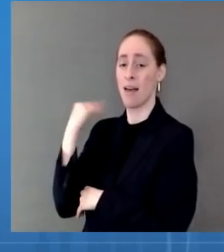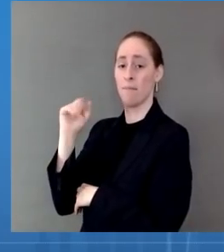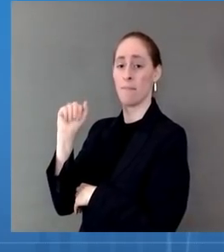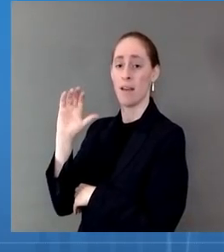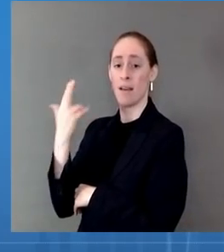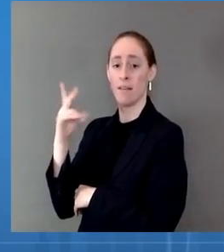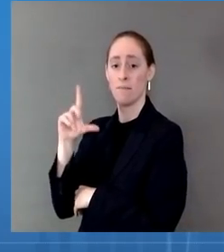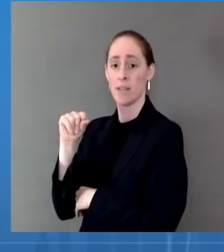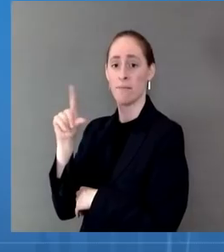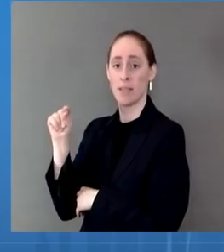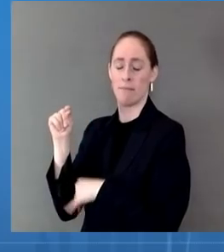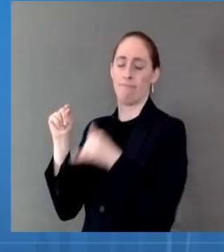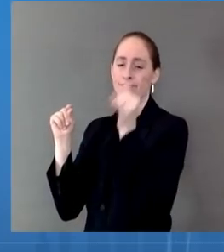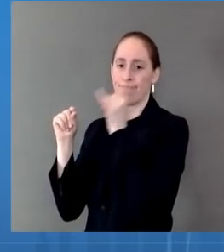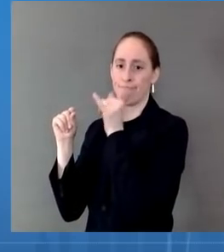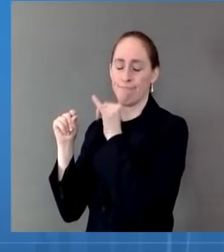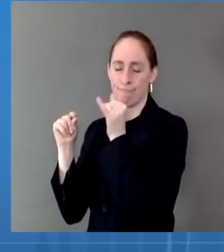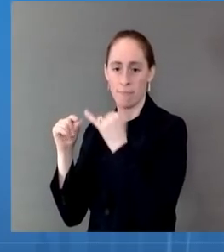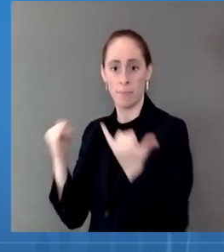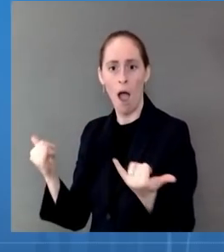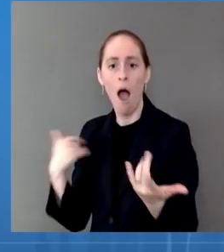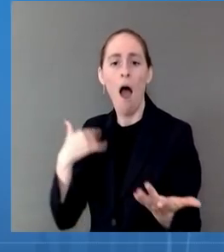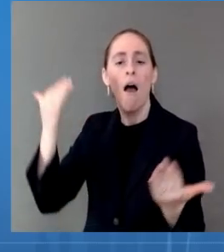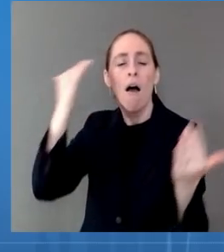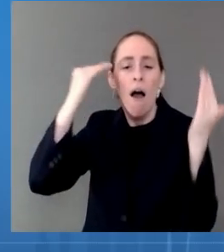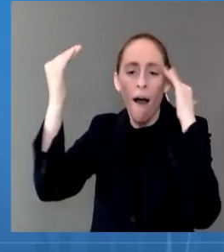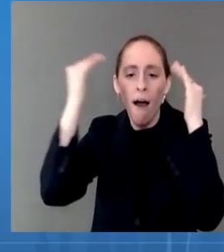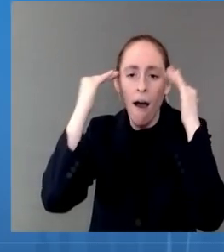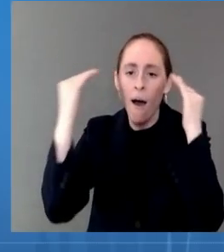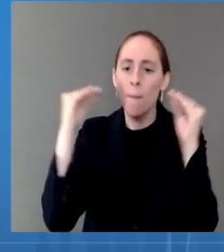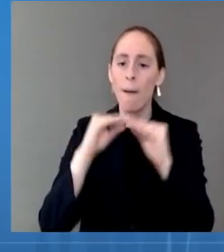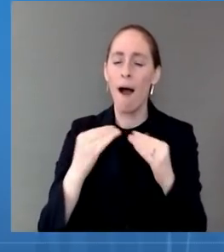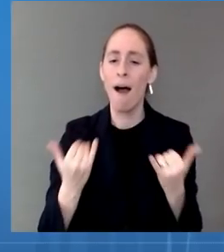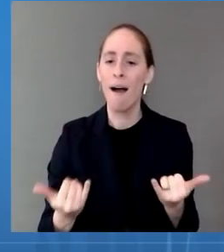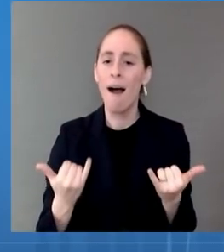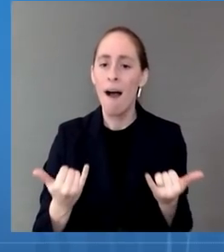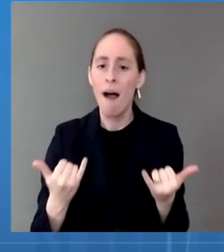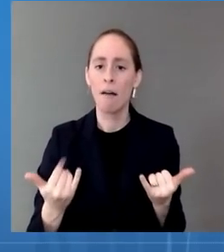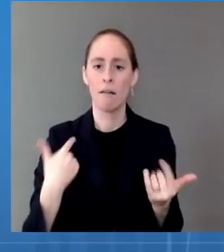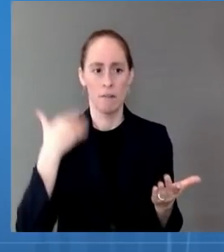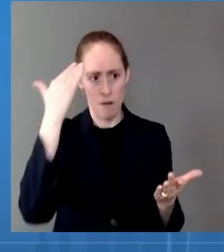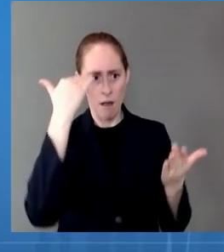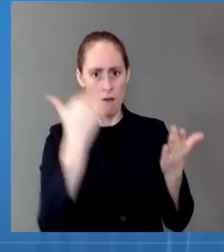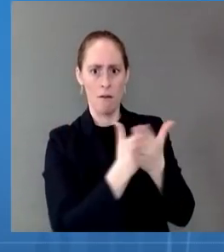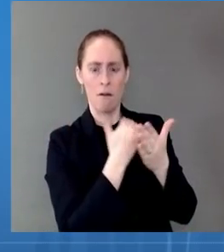And most importantly, we have more tools, including vaccines, testing, masking and ventilation